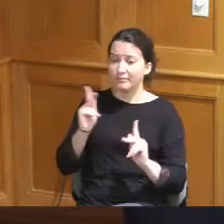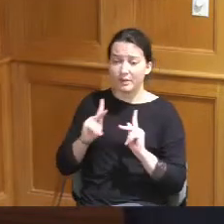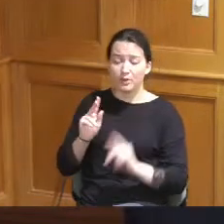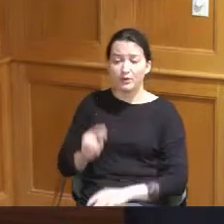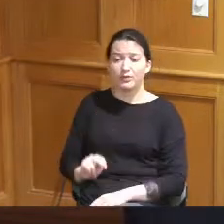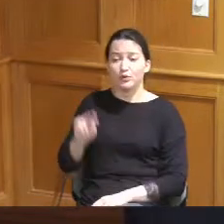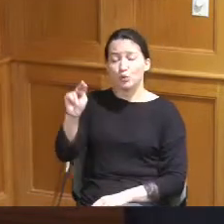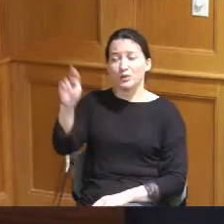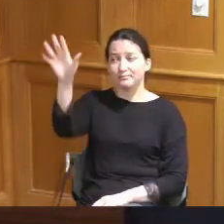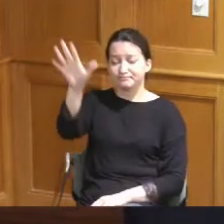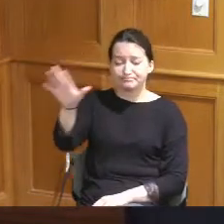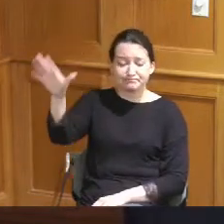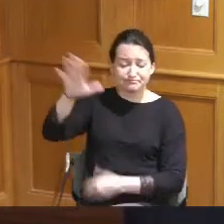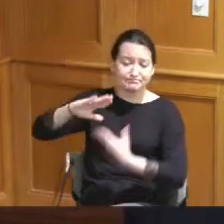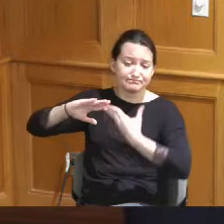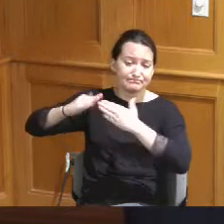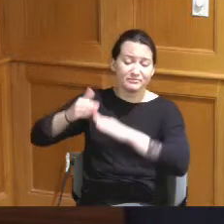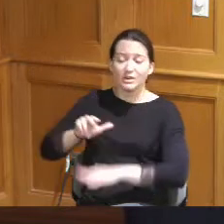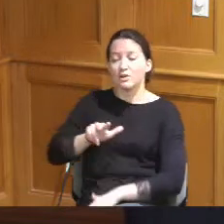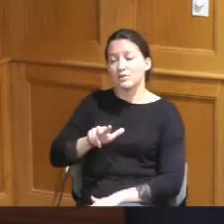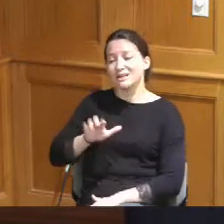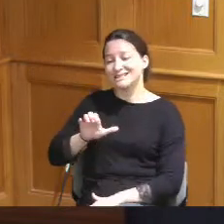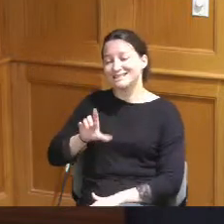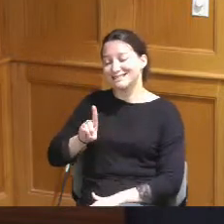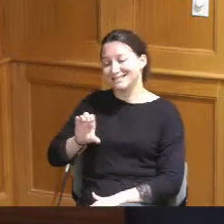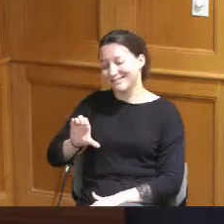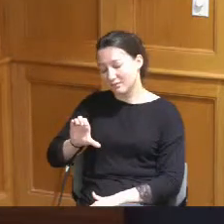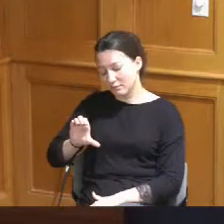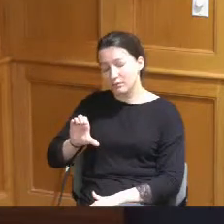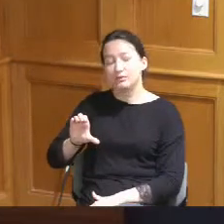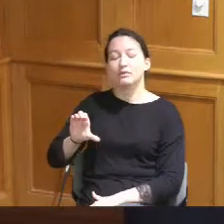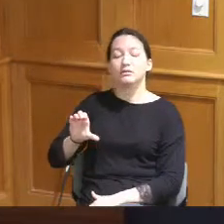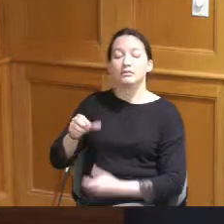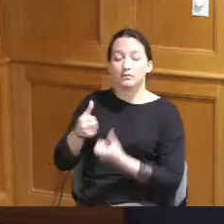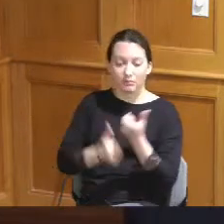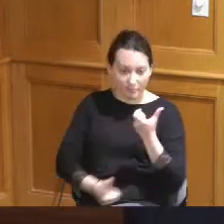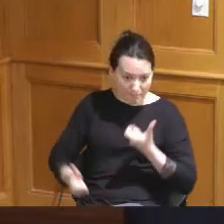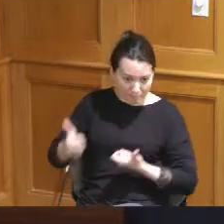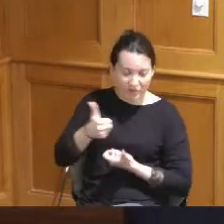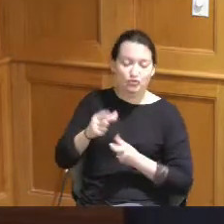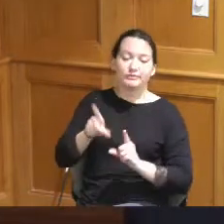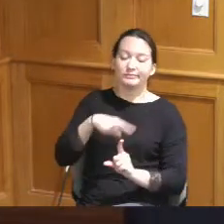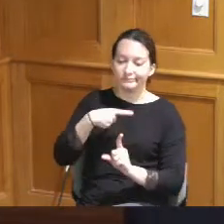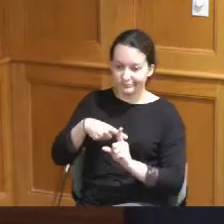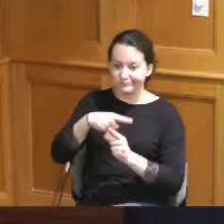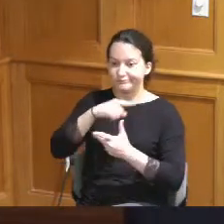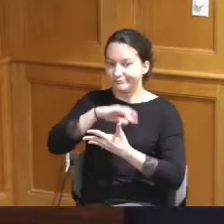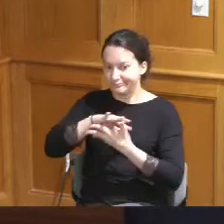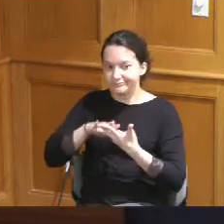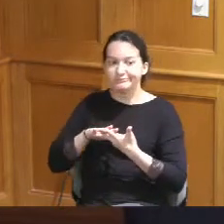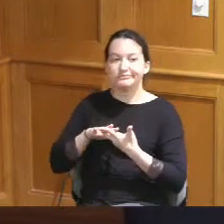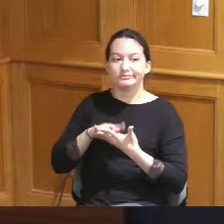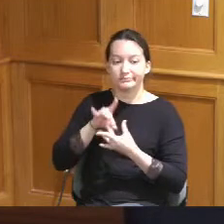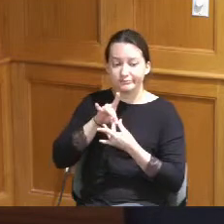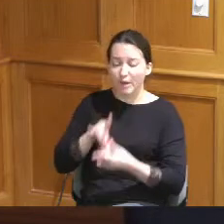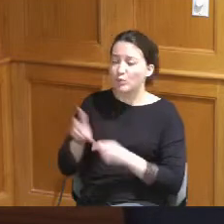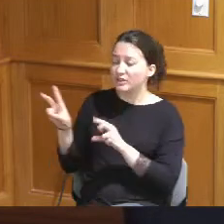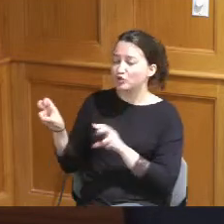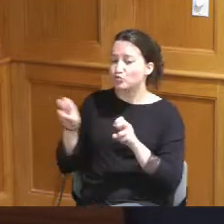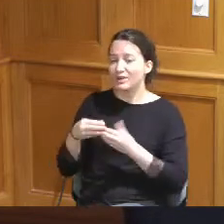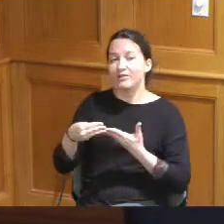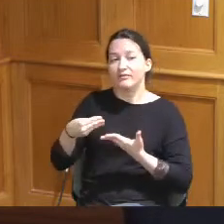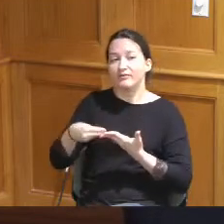Communities with 3CDC with the Administration on the issues of the funding model for the convention